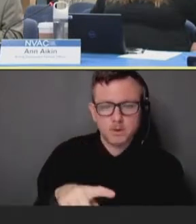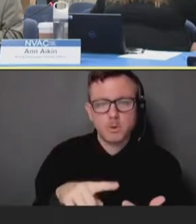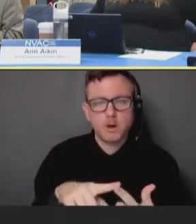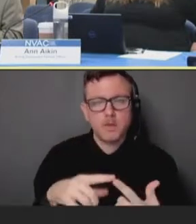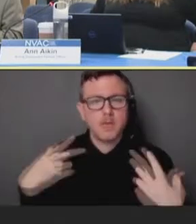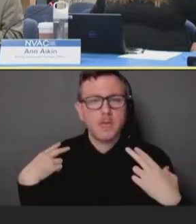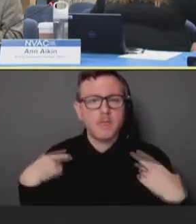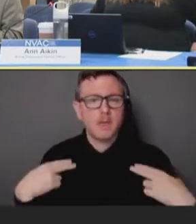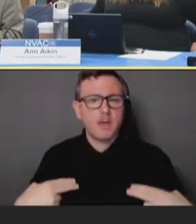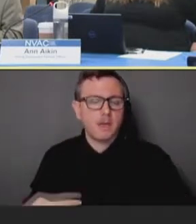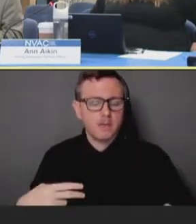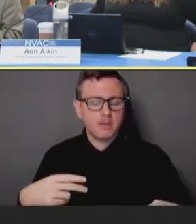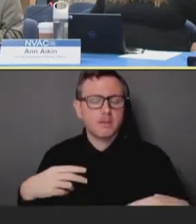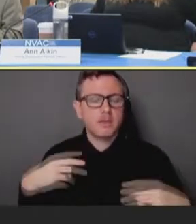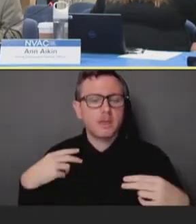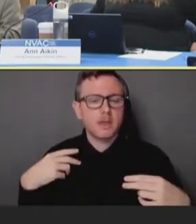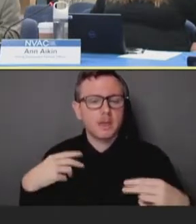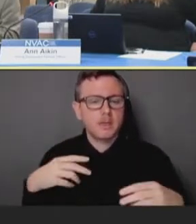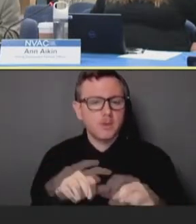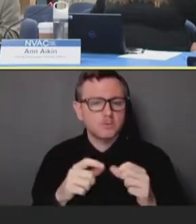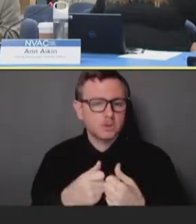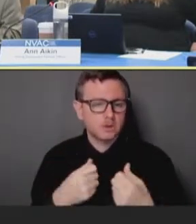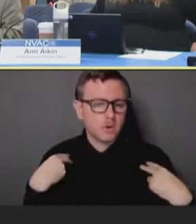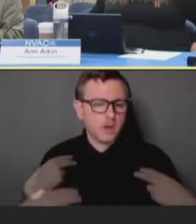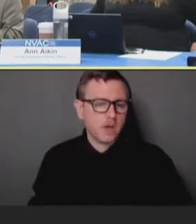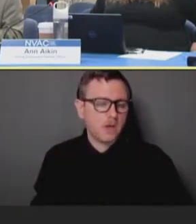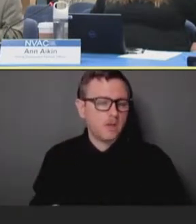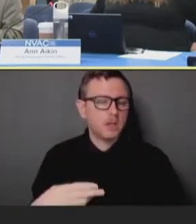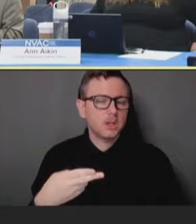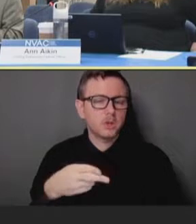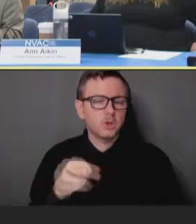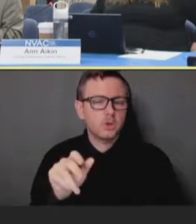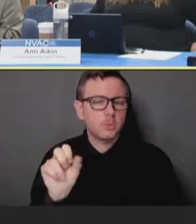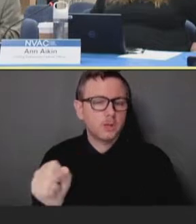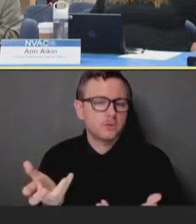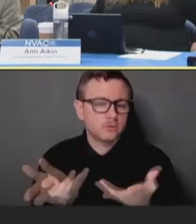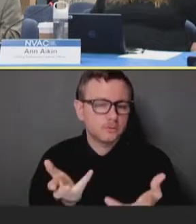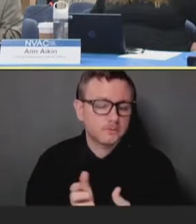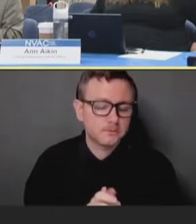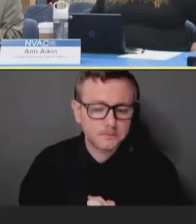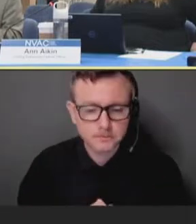The mention of products, processes, services, manufacturers, companies or trademarks does